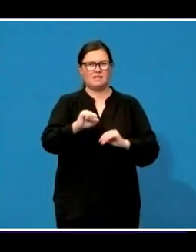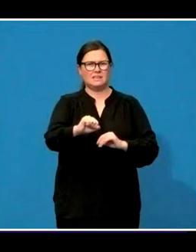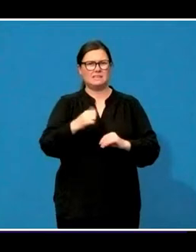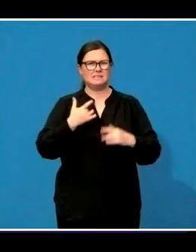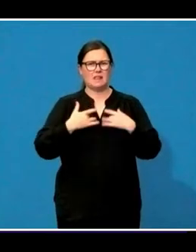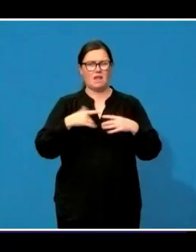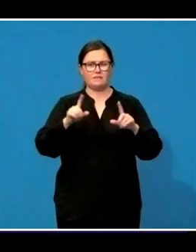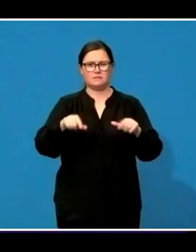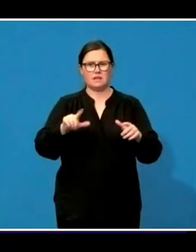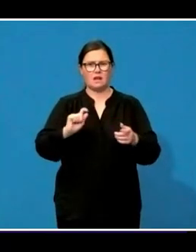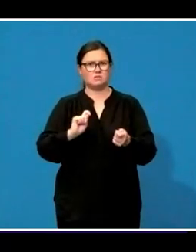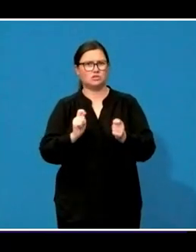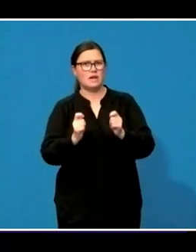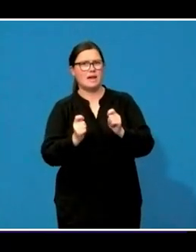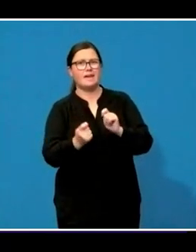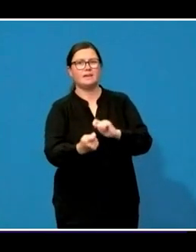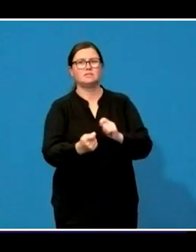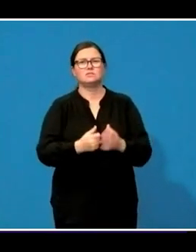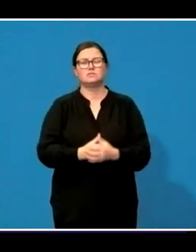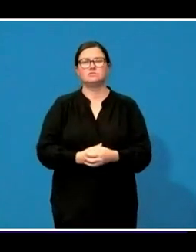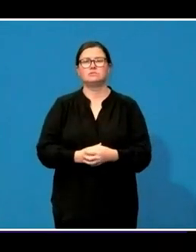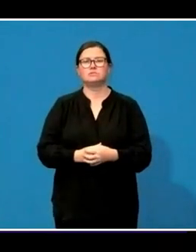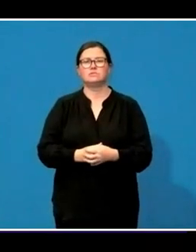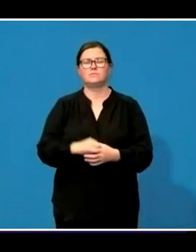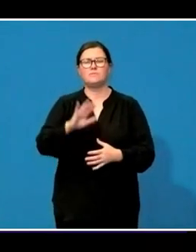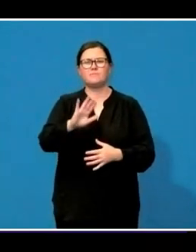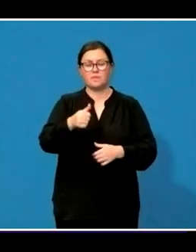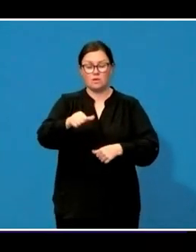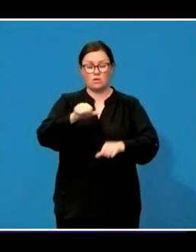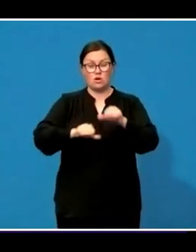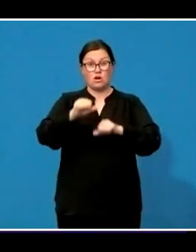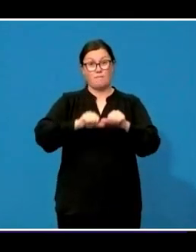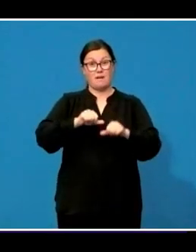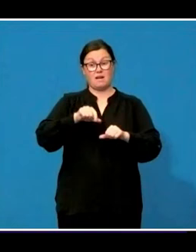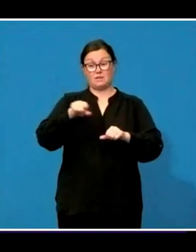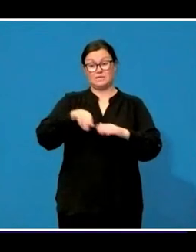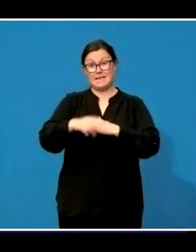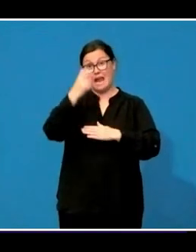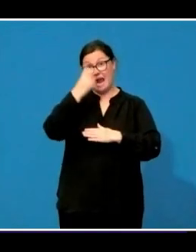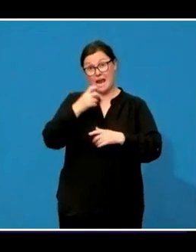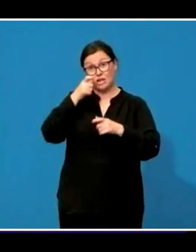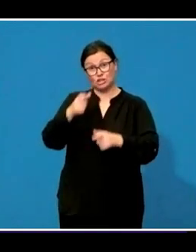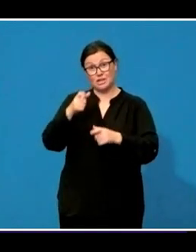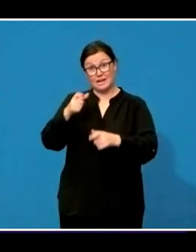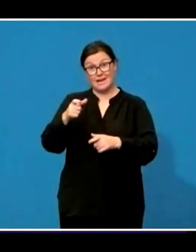Can I go back to when he was in the aged care facility. Was he the only person of his age in that facility?